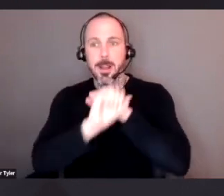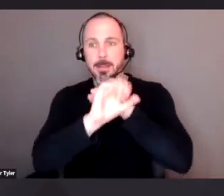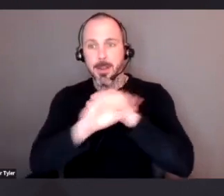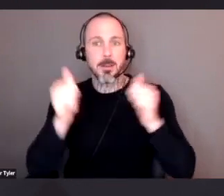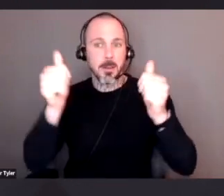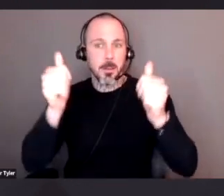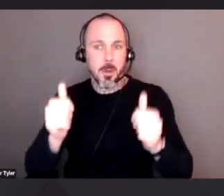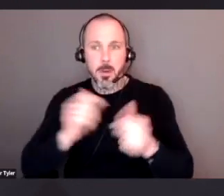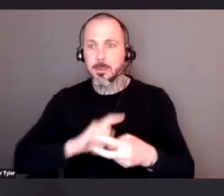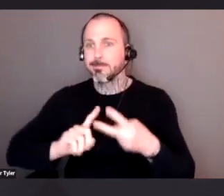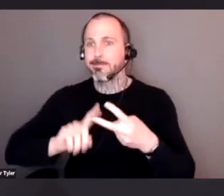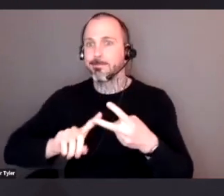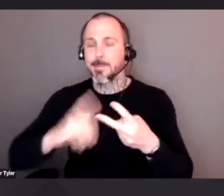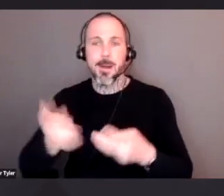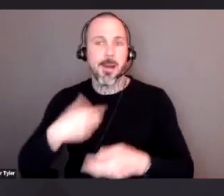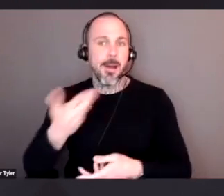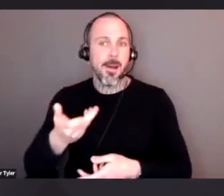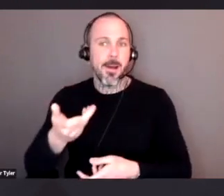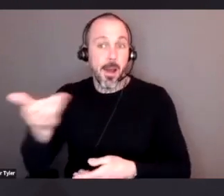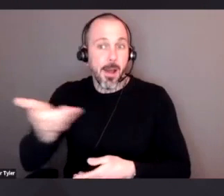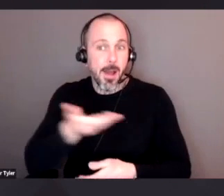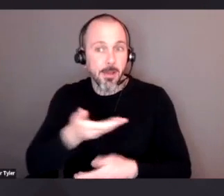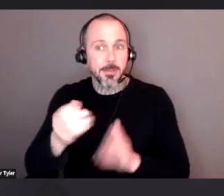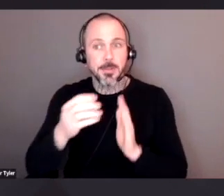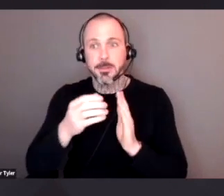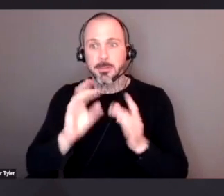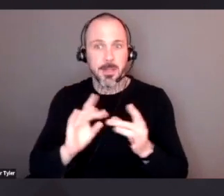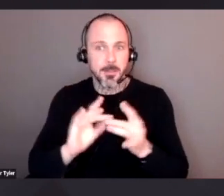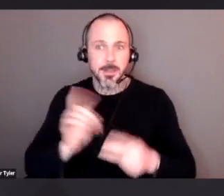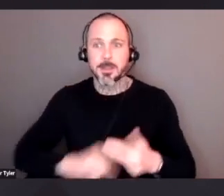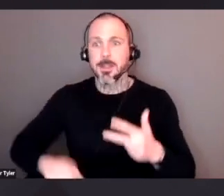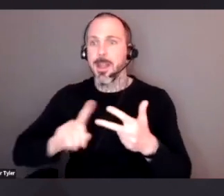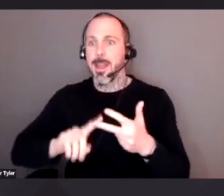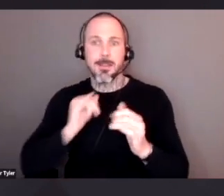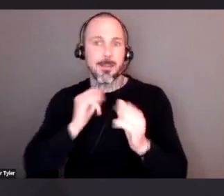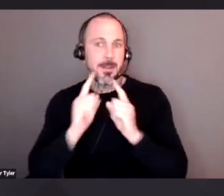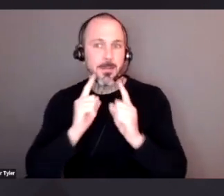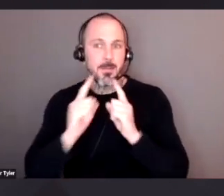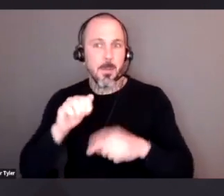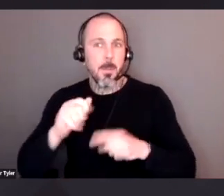and insights around all three of these strategies and how they benefit a business.